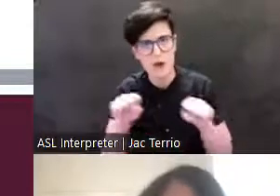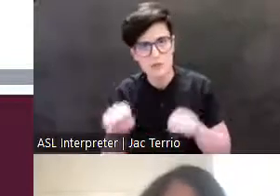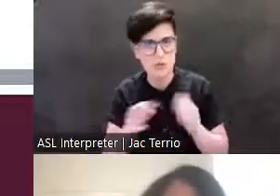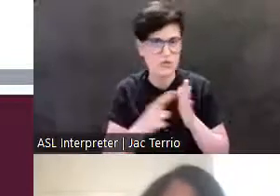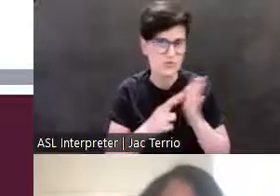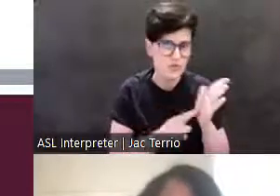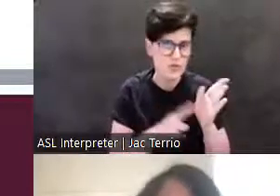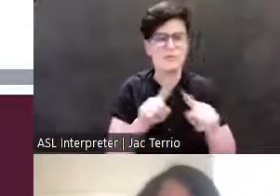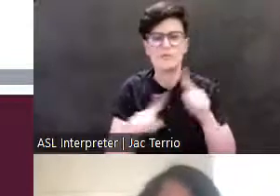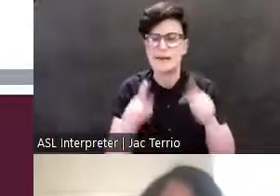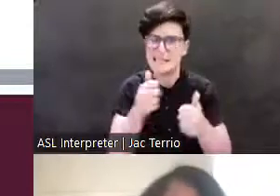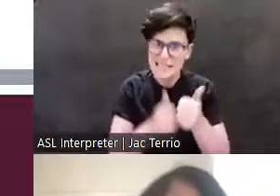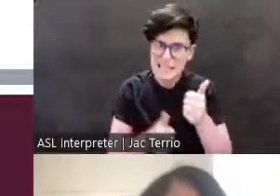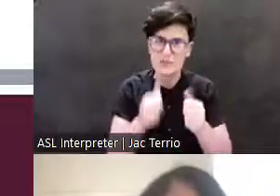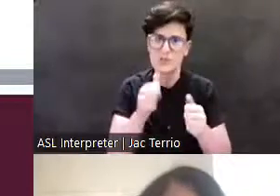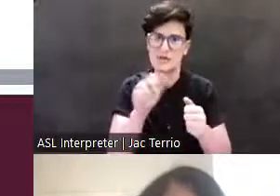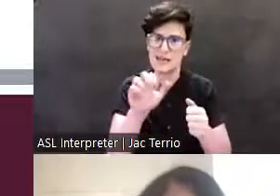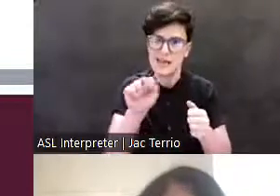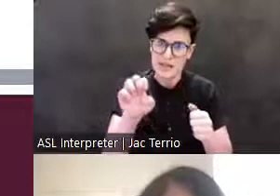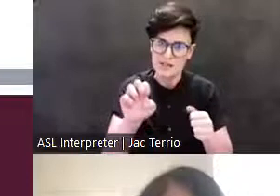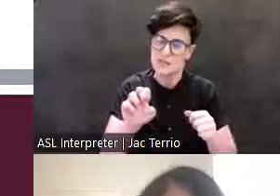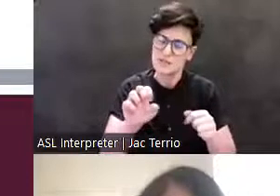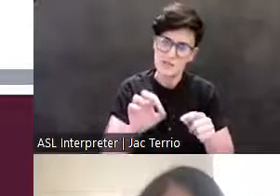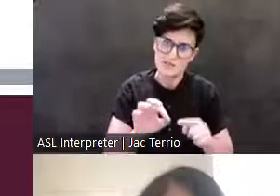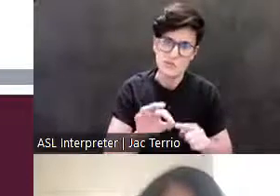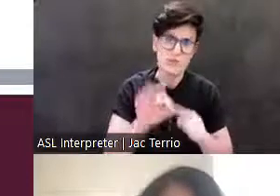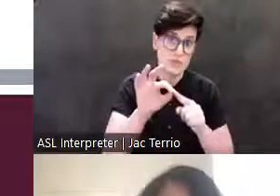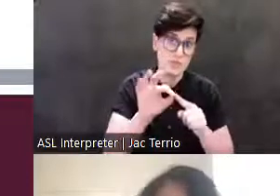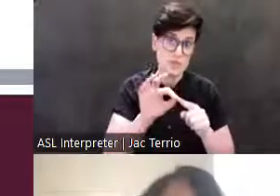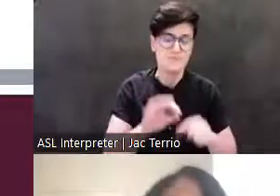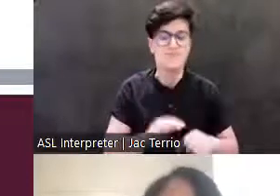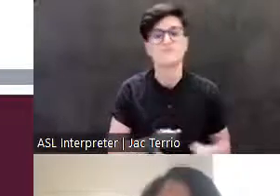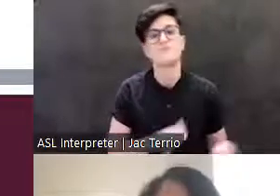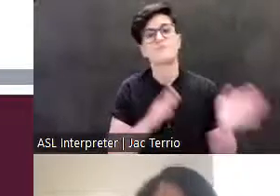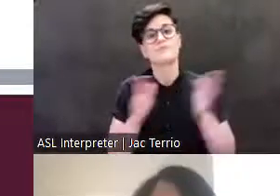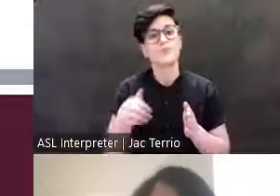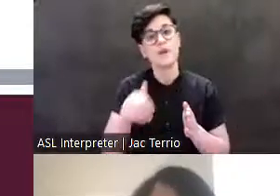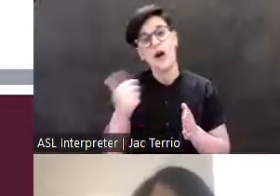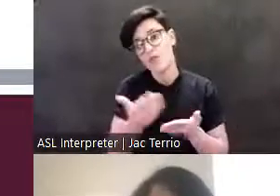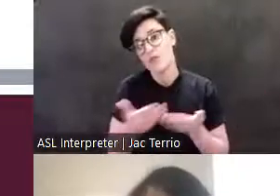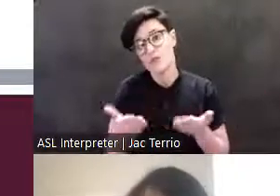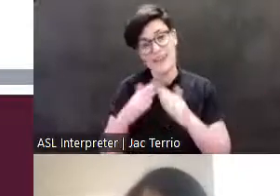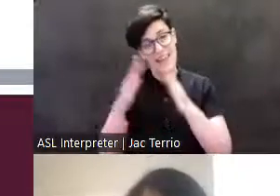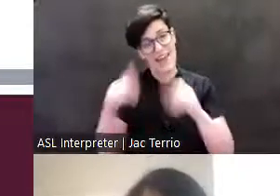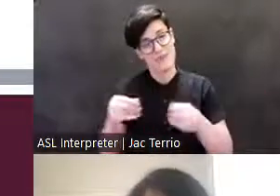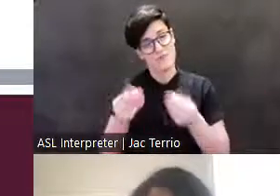One other thing that is important is that housing providers can charge you extra fees